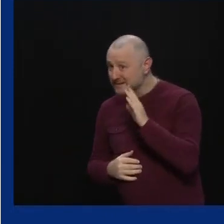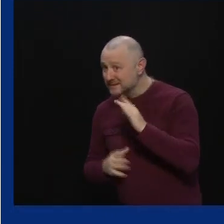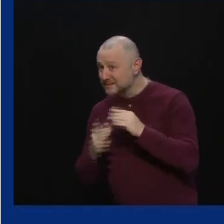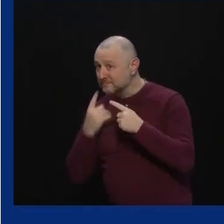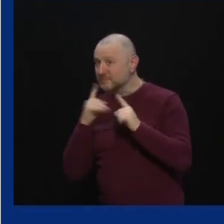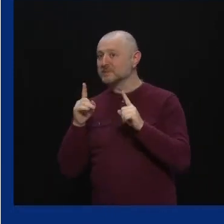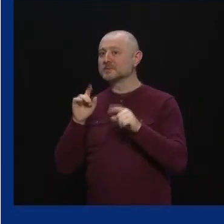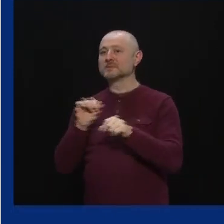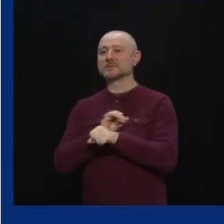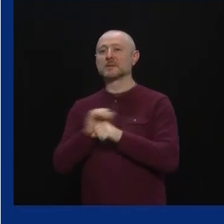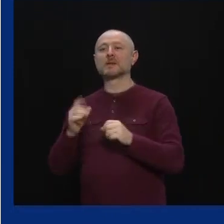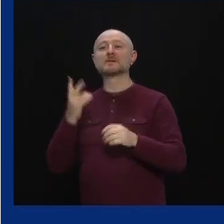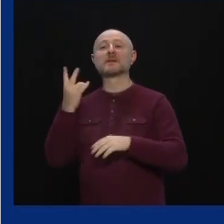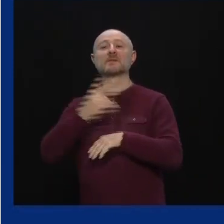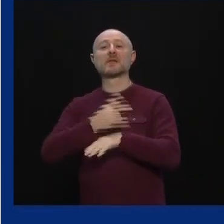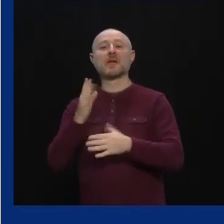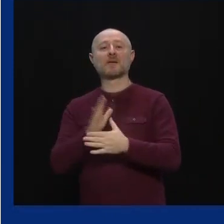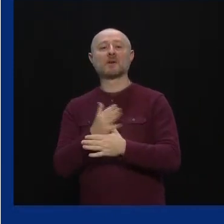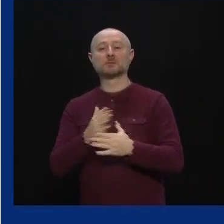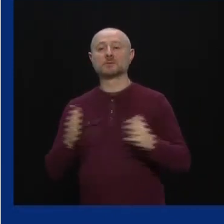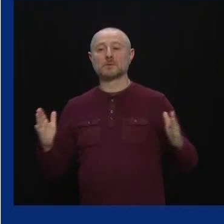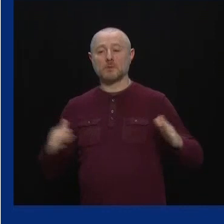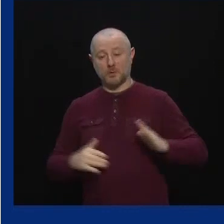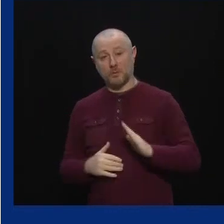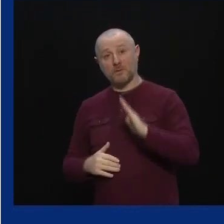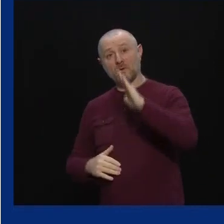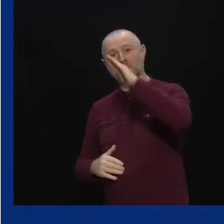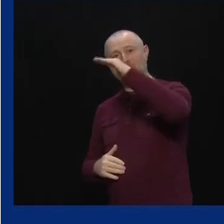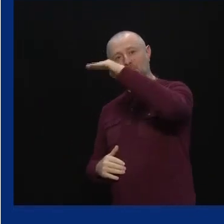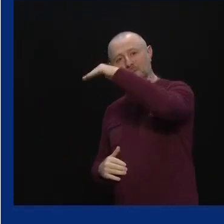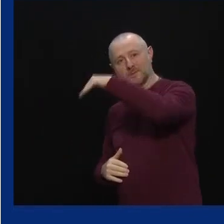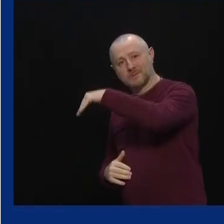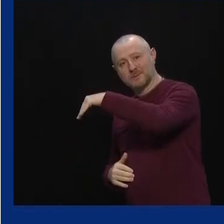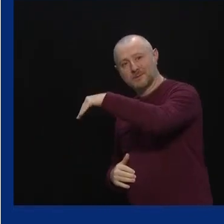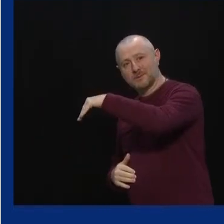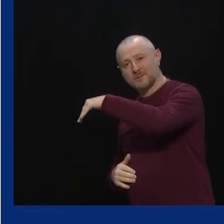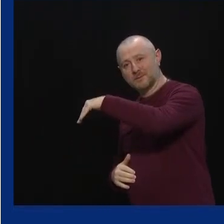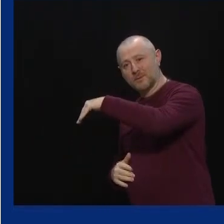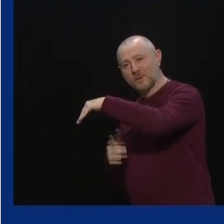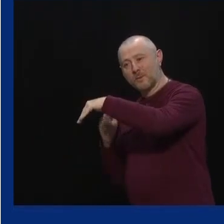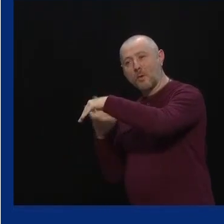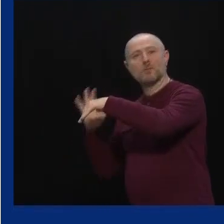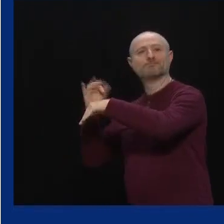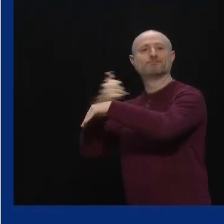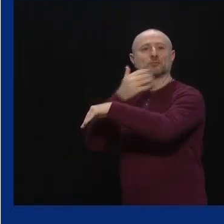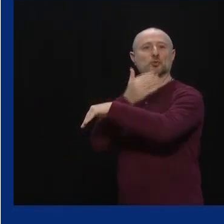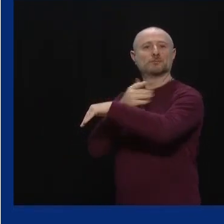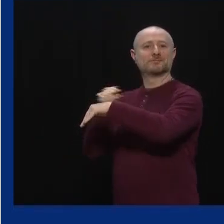TURNING THE CORNER. YOU HEARD IT HERE FIRST. I'VE BEEN WAITING TO SAY THAT. TURNING THE CORNER.